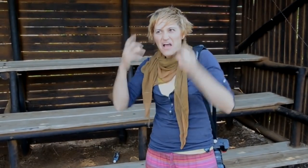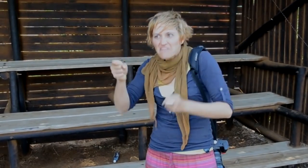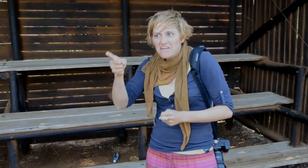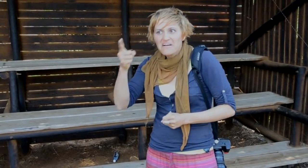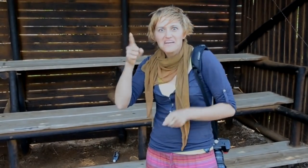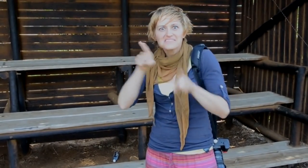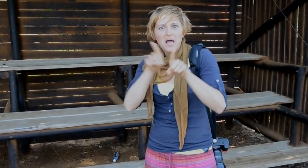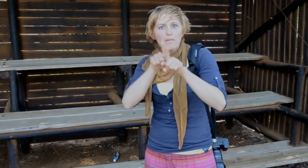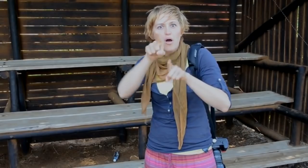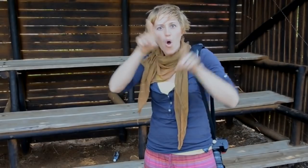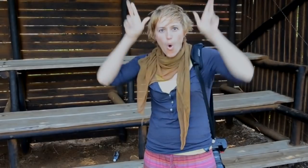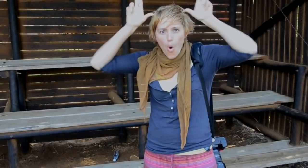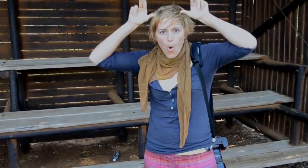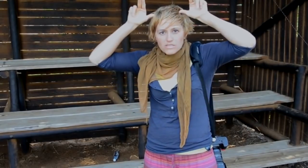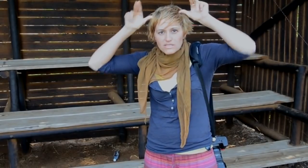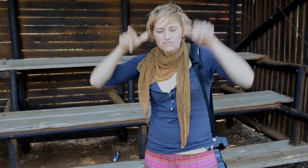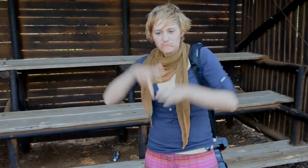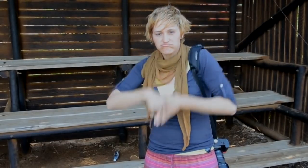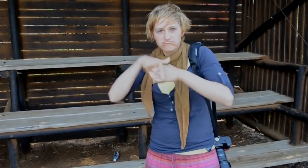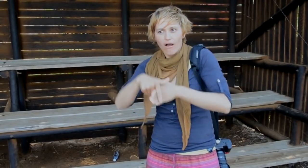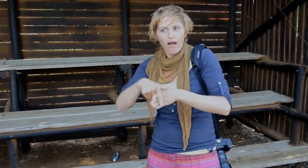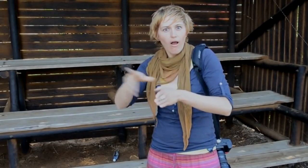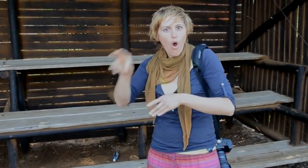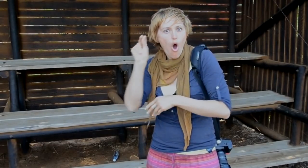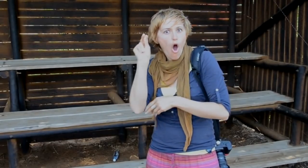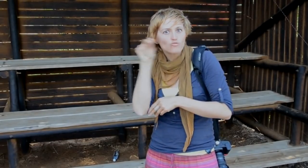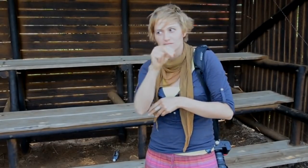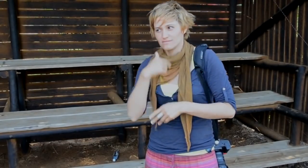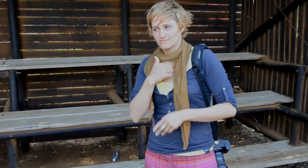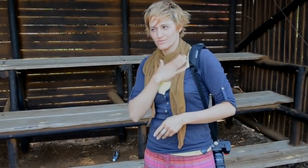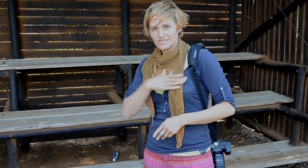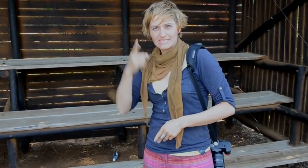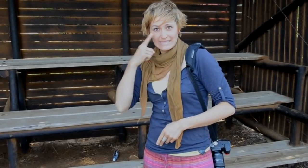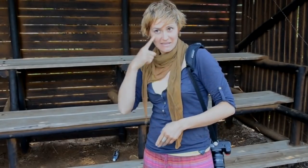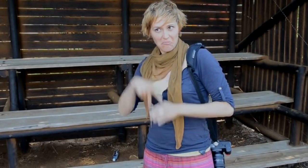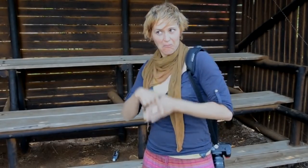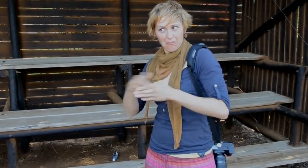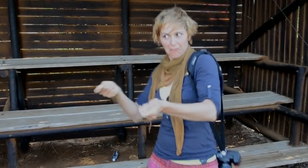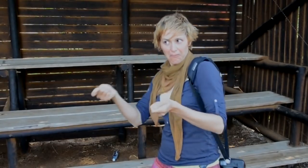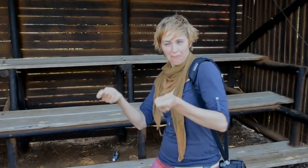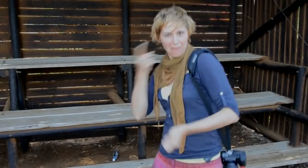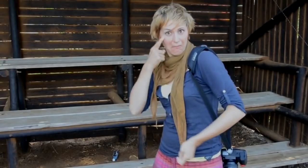I saw a picture of ostrich riding just like horseback riding. I want to try it out.